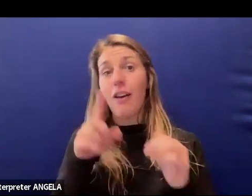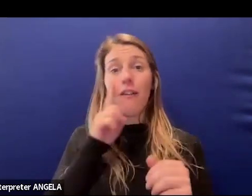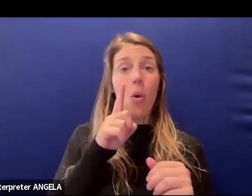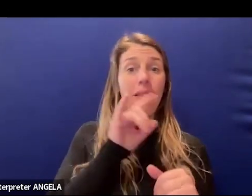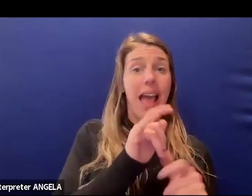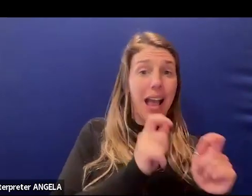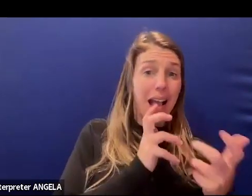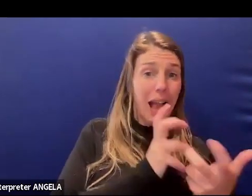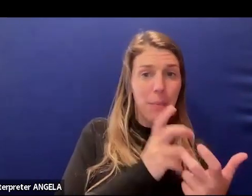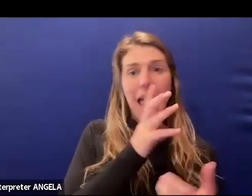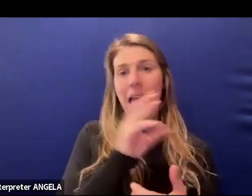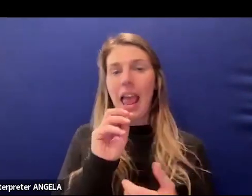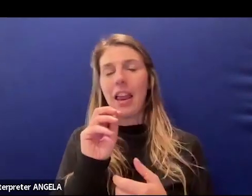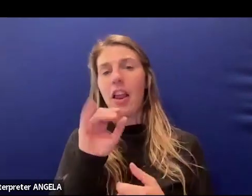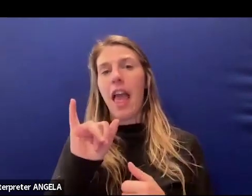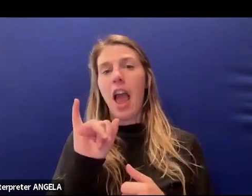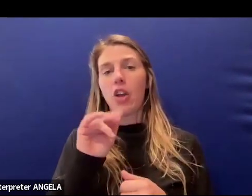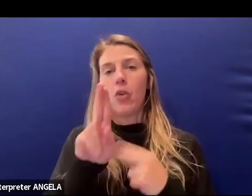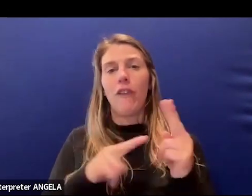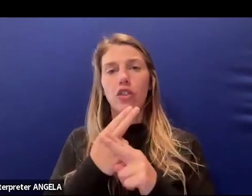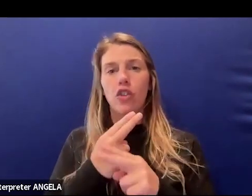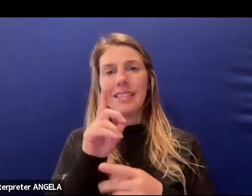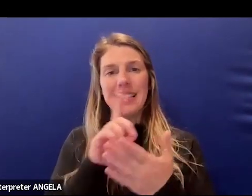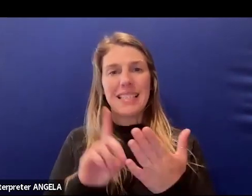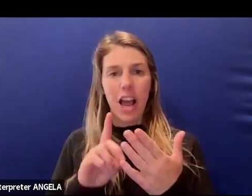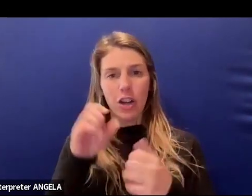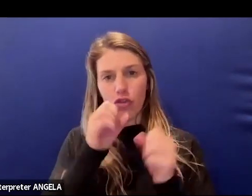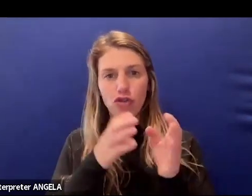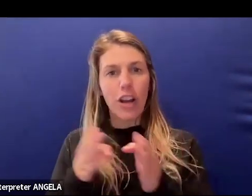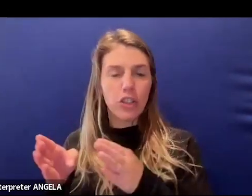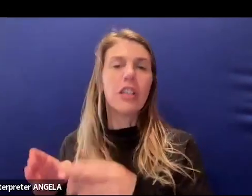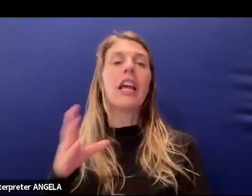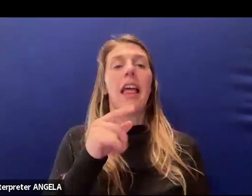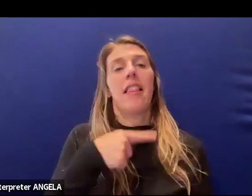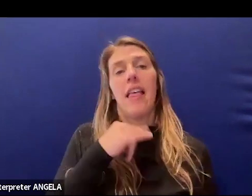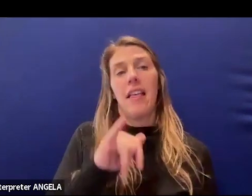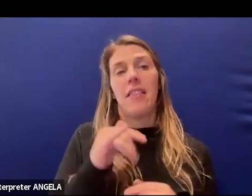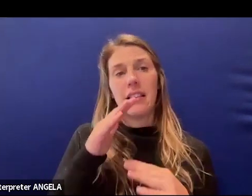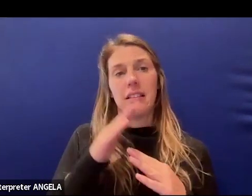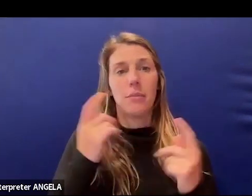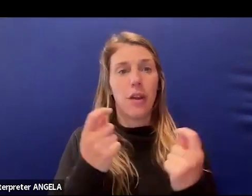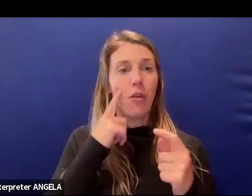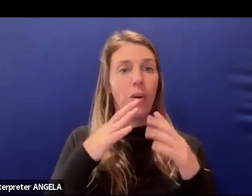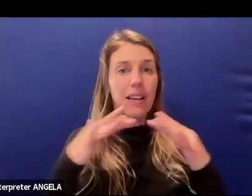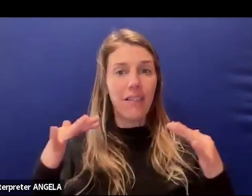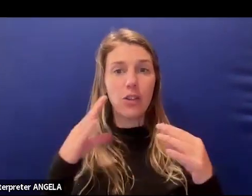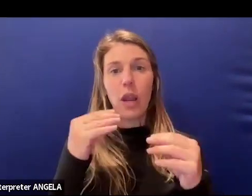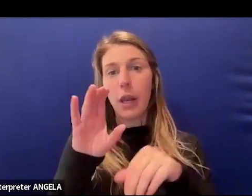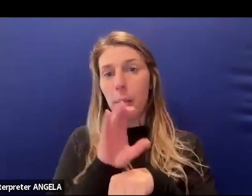both through accommodations and universal design strategies. I've served as accessibility chair for the Tapia Celebration of Diversity in Computing,